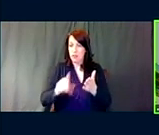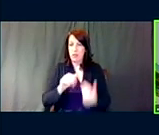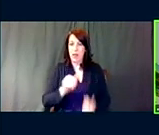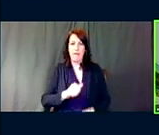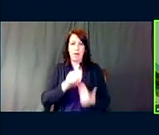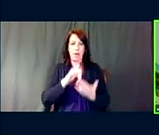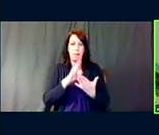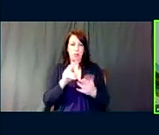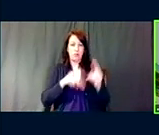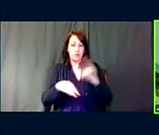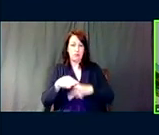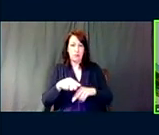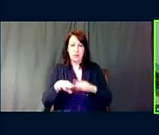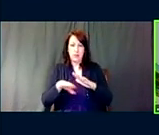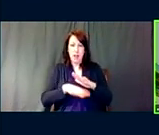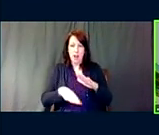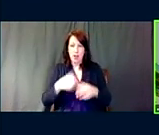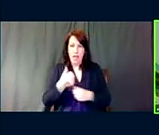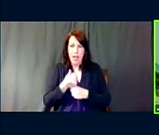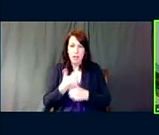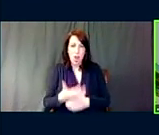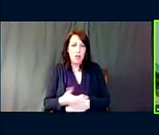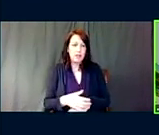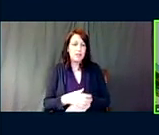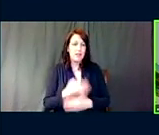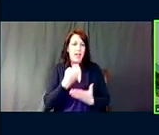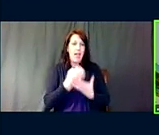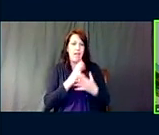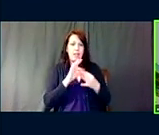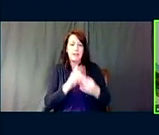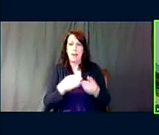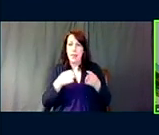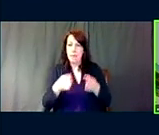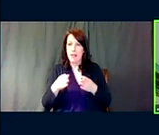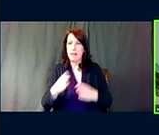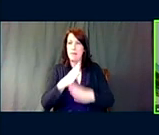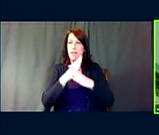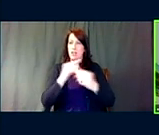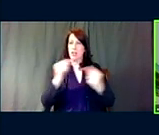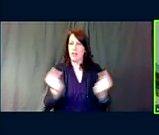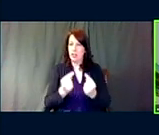RESEARCH, TO TAKE AN APPROACH IN WHICH WE LOOKED AT UNDERLYING CAUSES FROM EVIDENCE-BASED